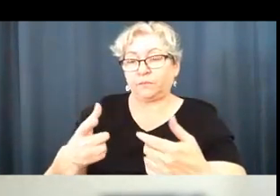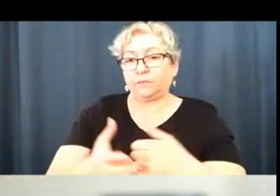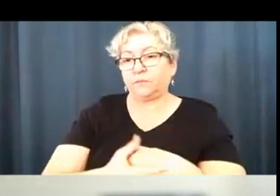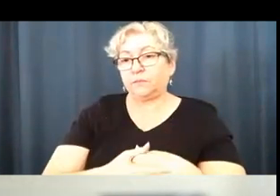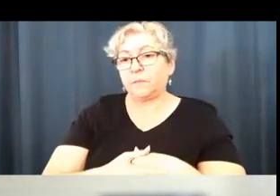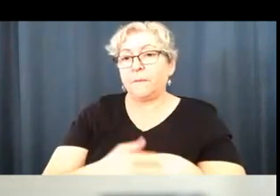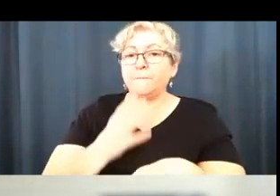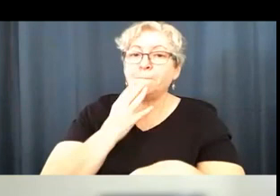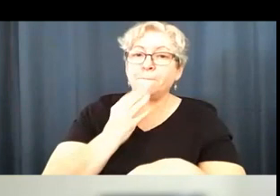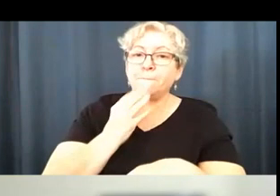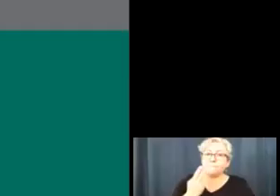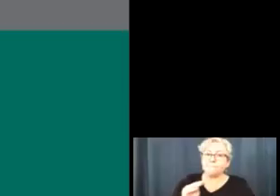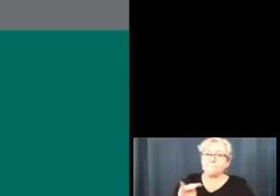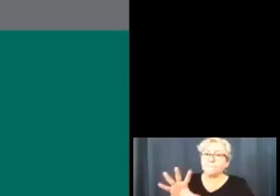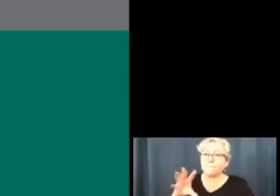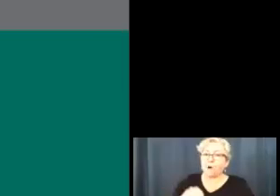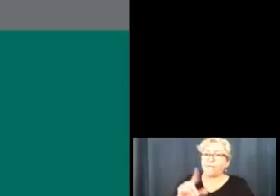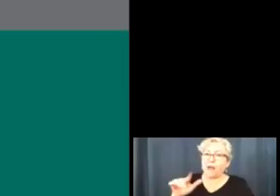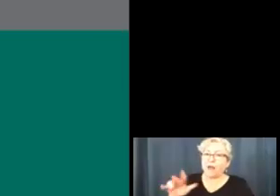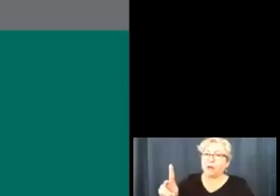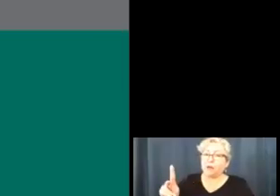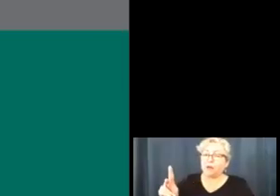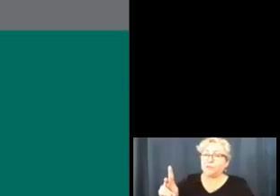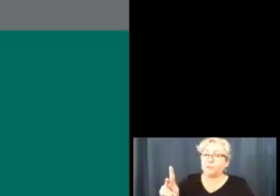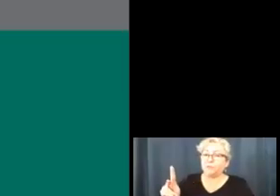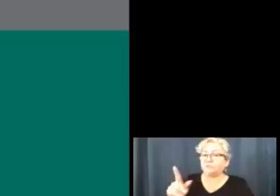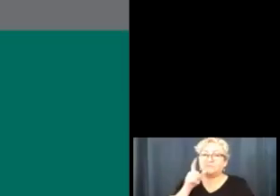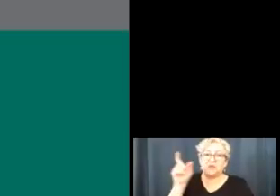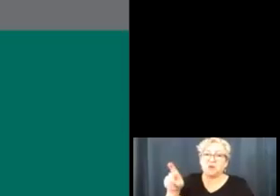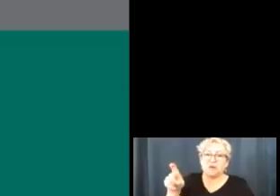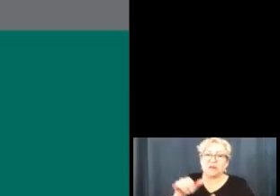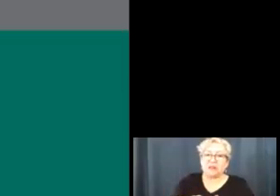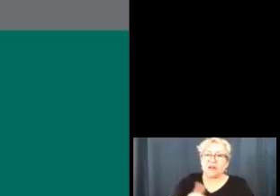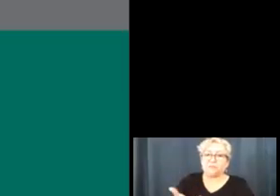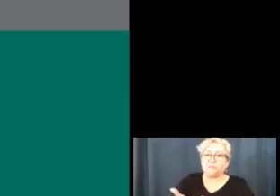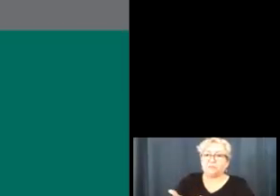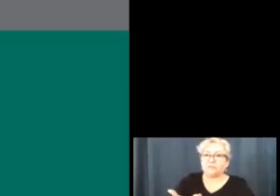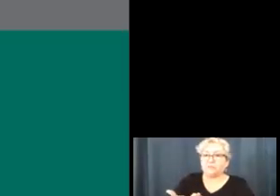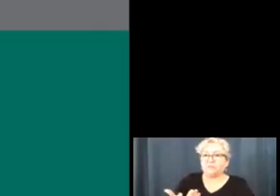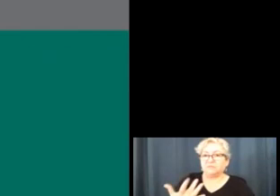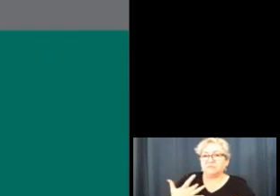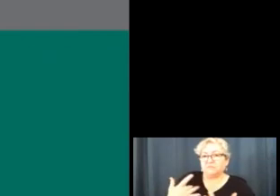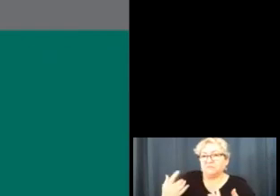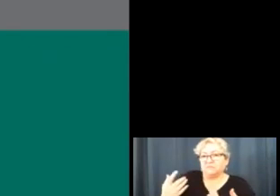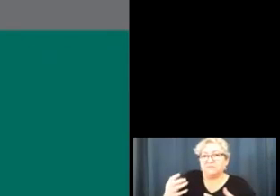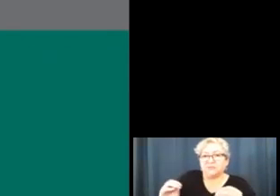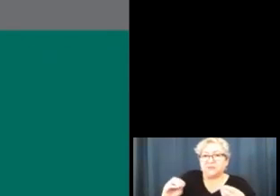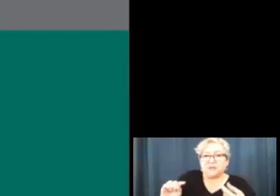So if that's all part of the link that's unnecessary, that text is is totally harmless just accompanying the link